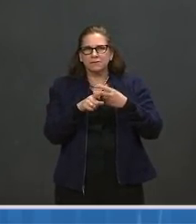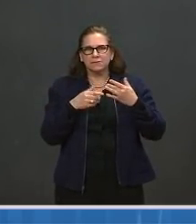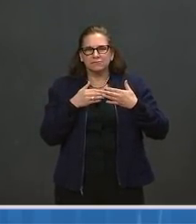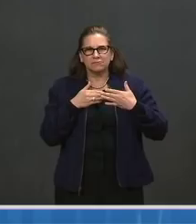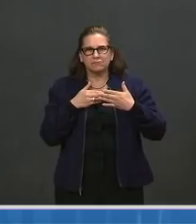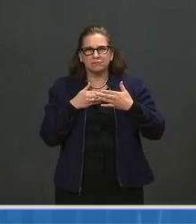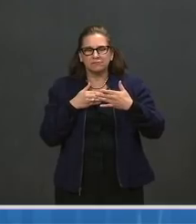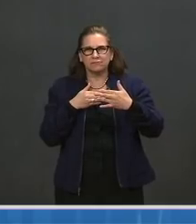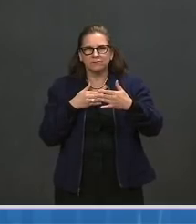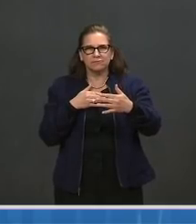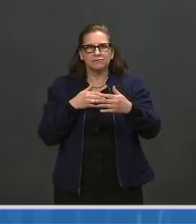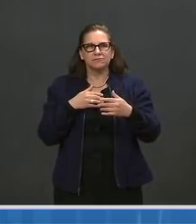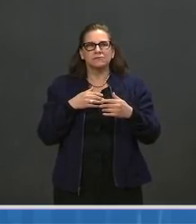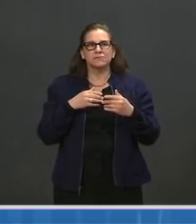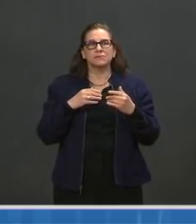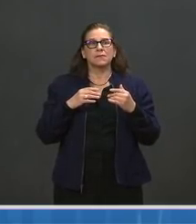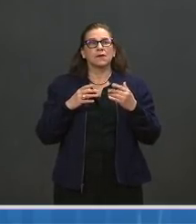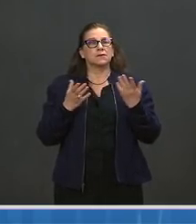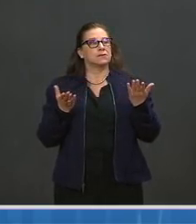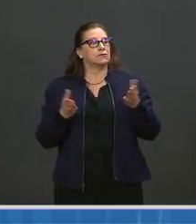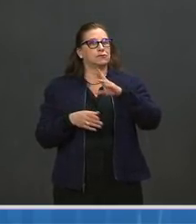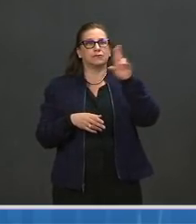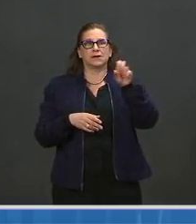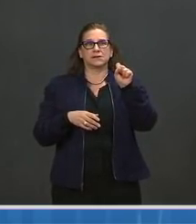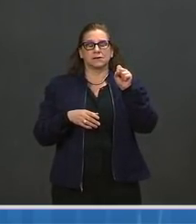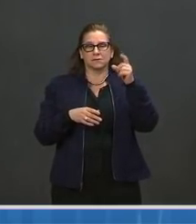At the heart of our plan are a number of critical activities.